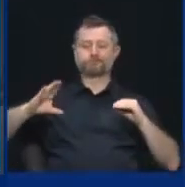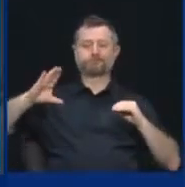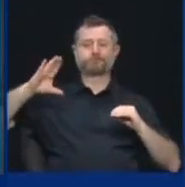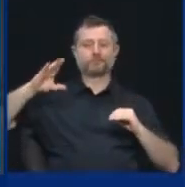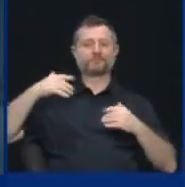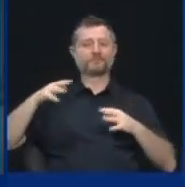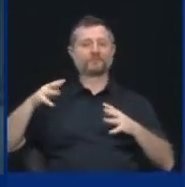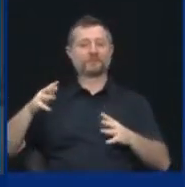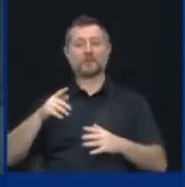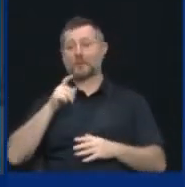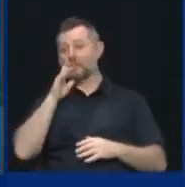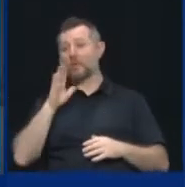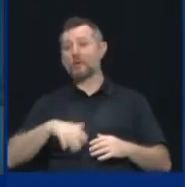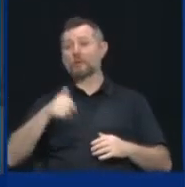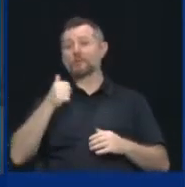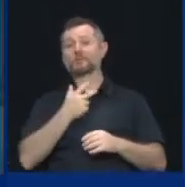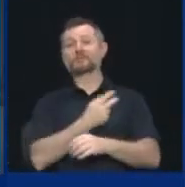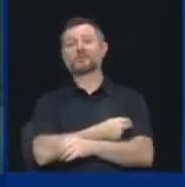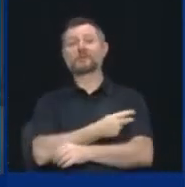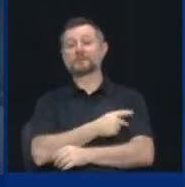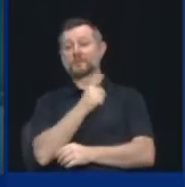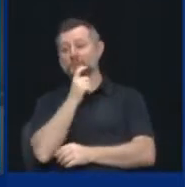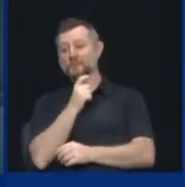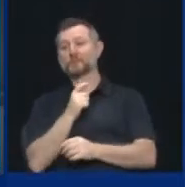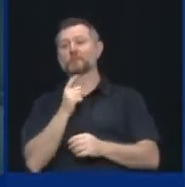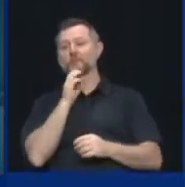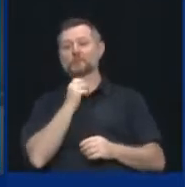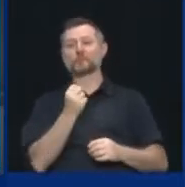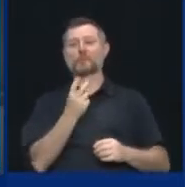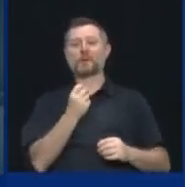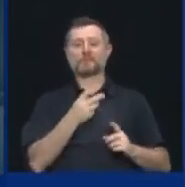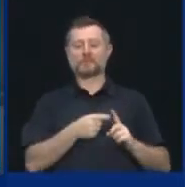THE LOSTWE VACCINATION DEMOGRAPHIC IS STILL THE 12 TO